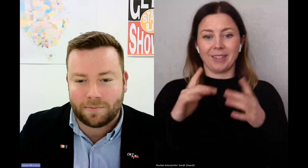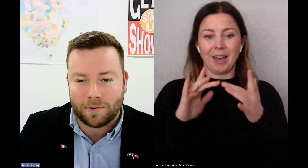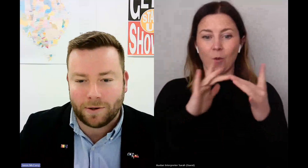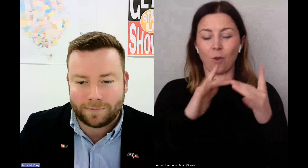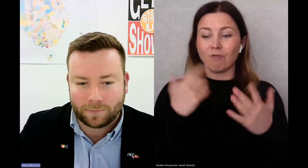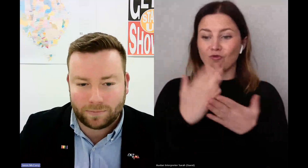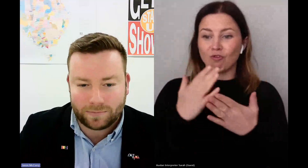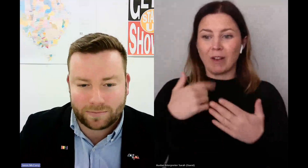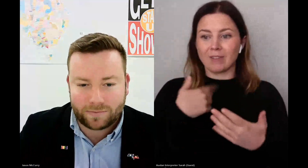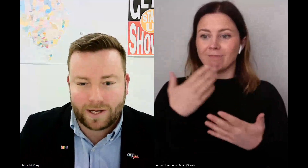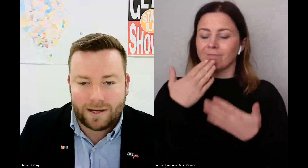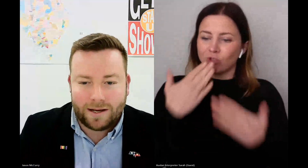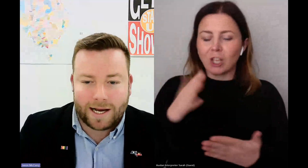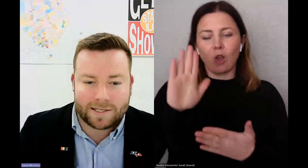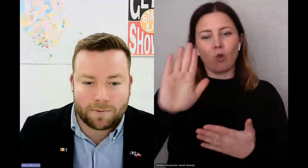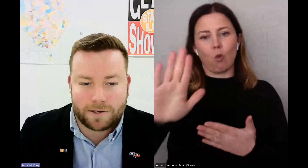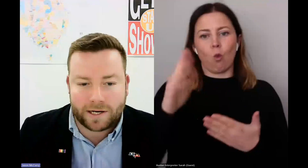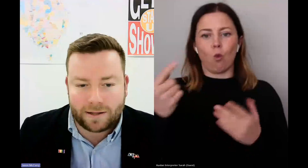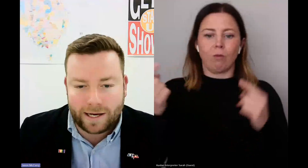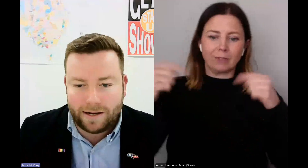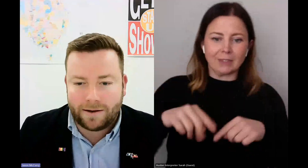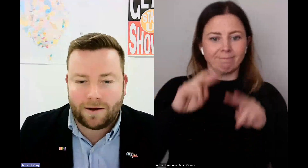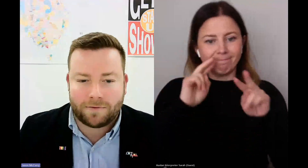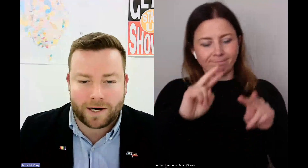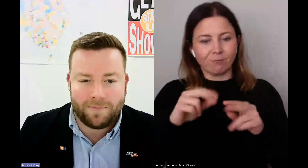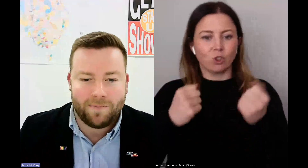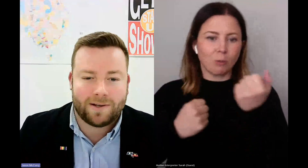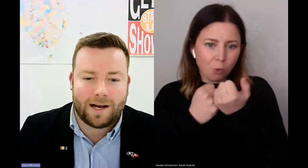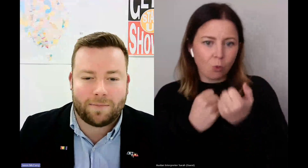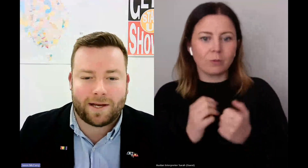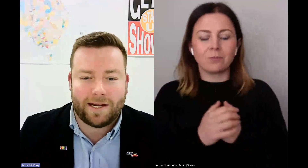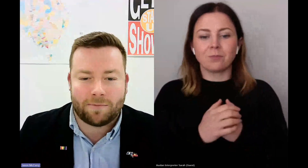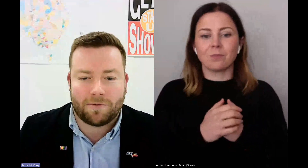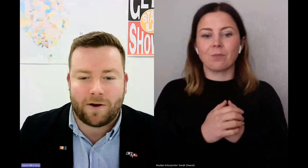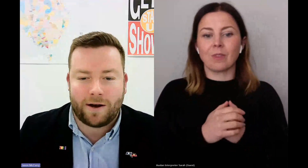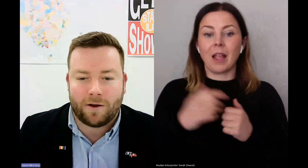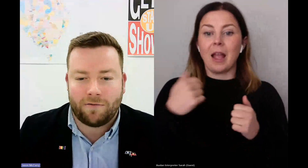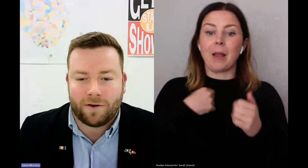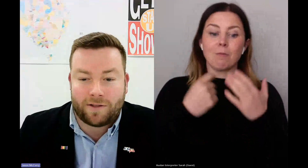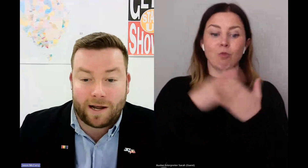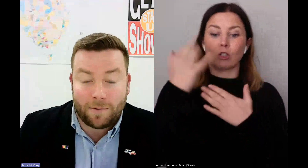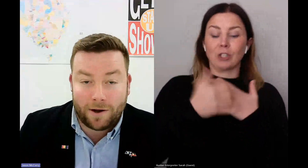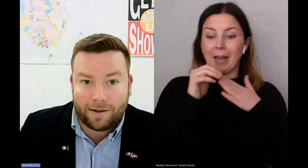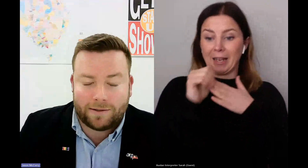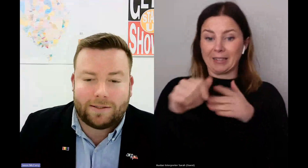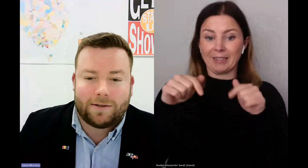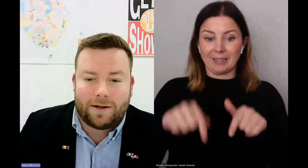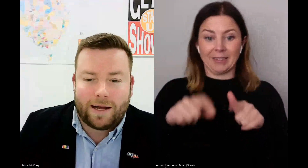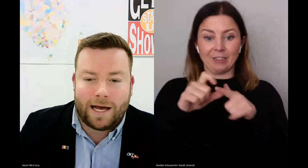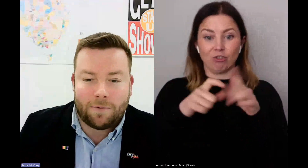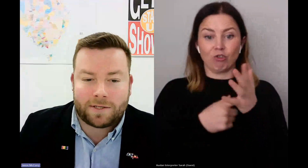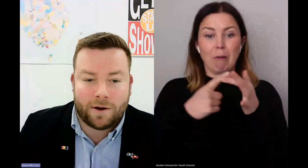your support. As the Project Lead of DREAM I'm keen to provide an overview of the network, how it was